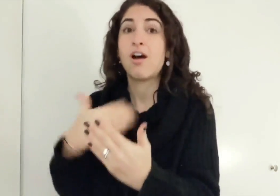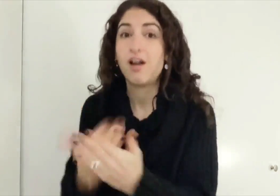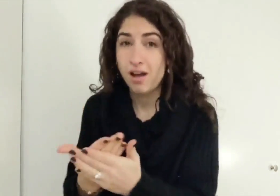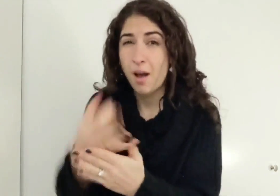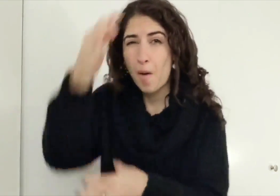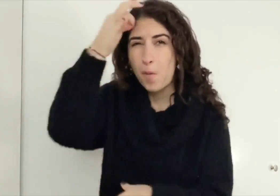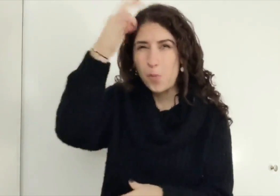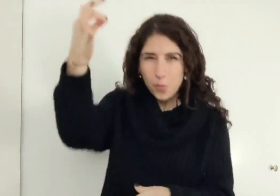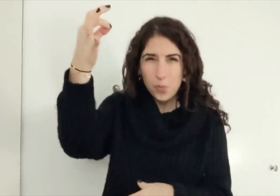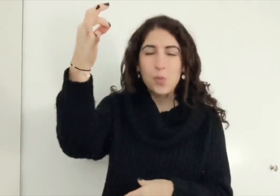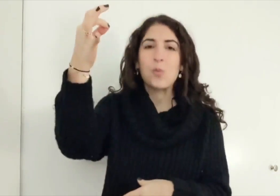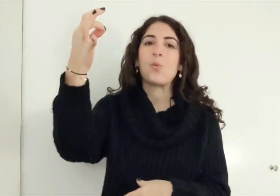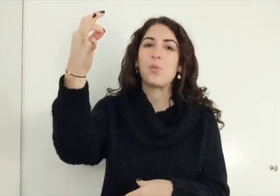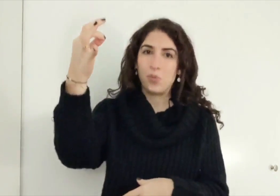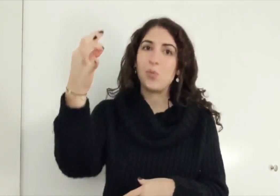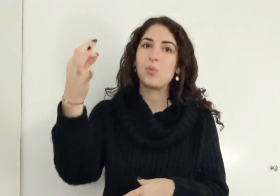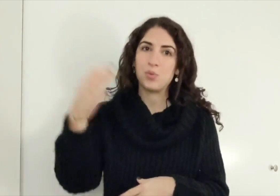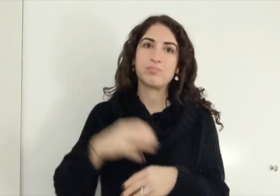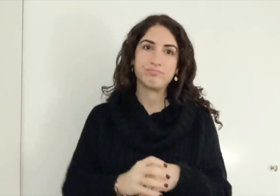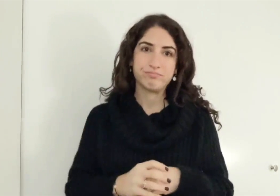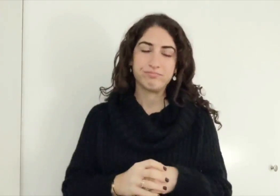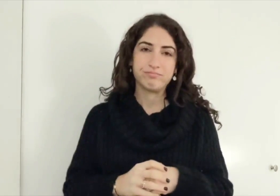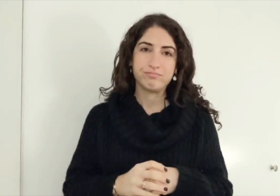back to the theater, and arrived just in time!"